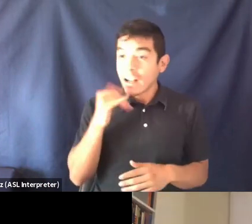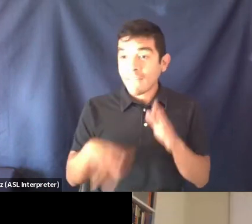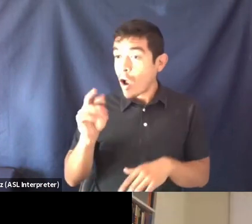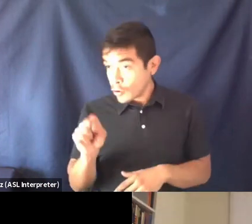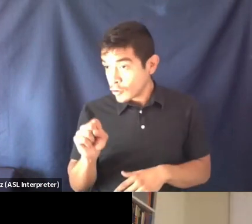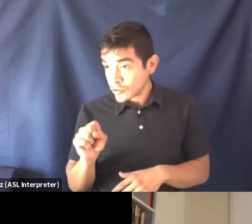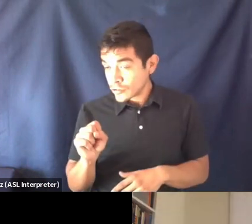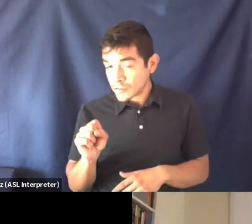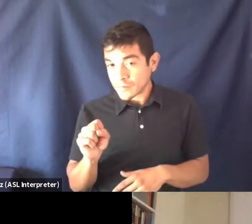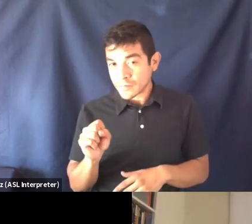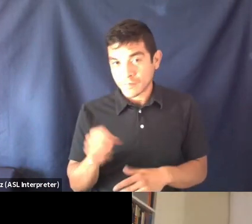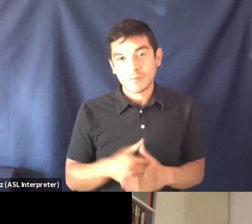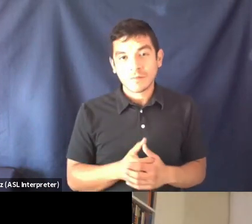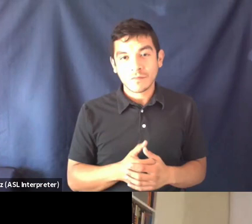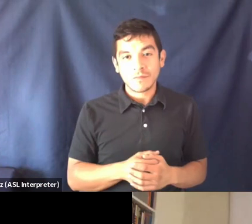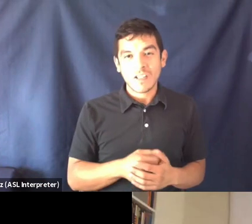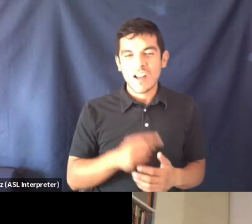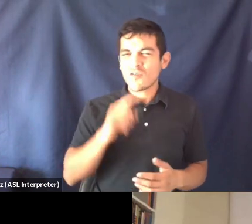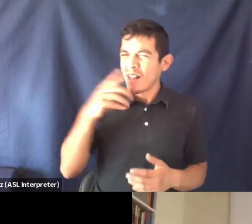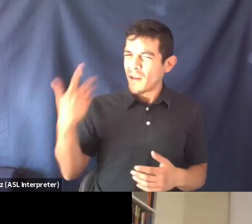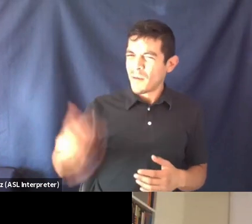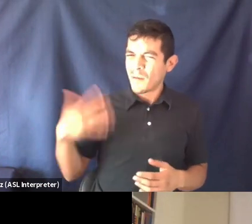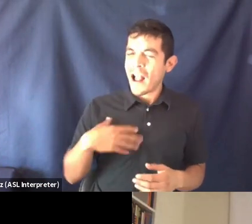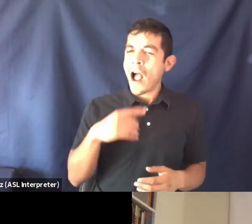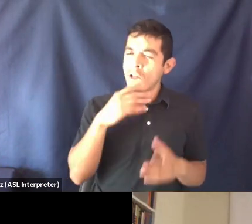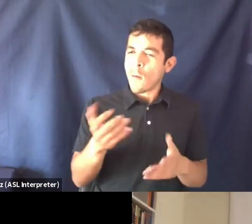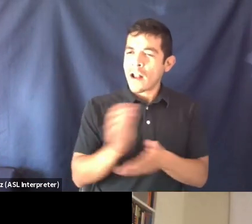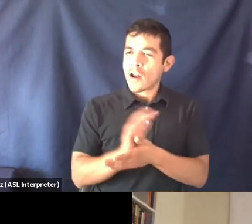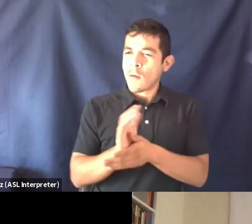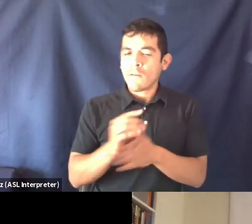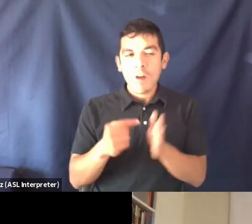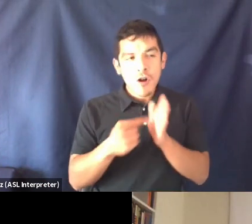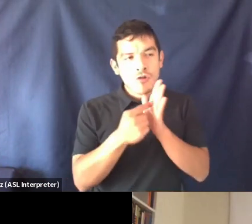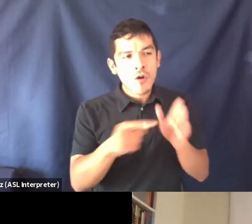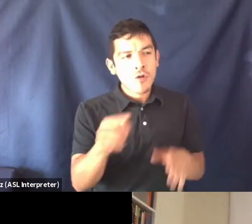and I want the film to be this decolonizing tool like all your assumptions about what's right and wrong, it can be flipped around.